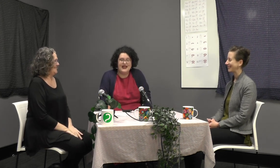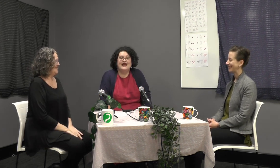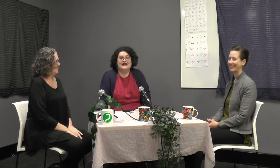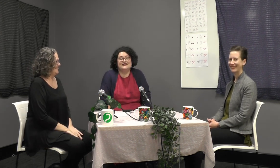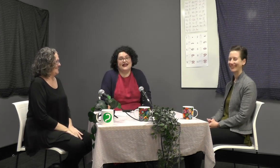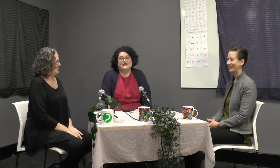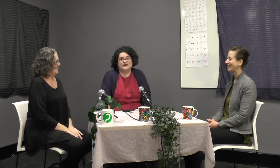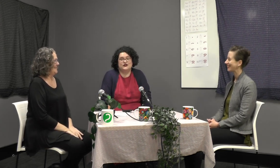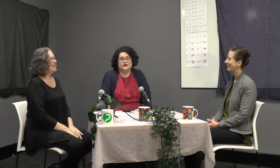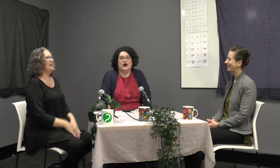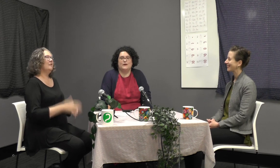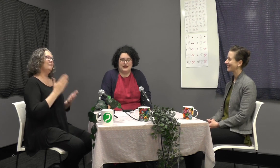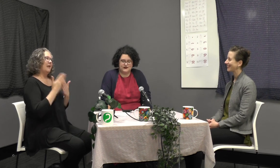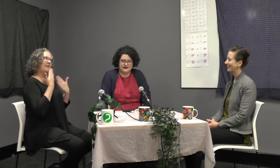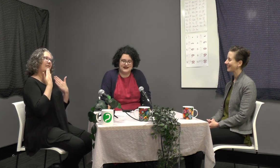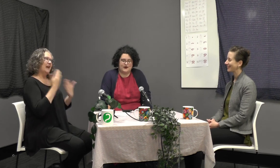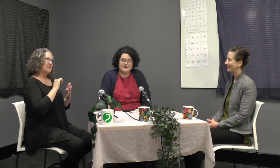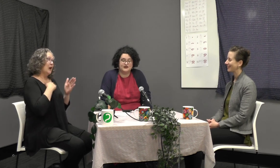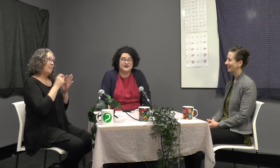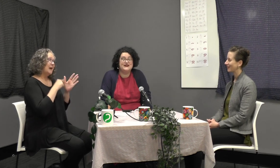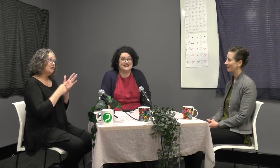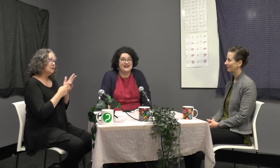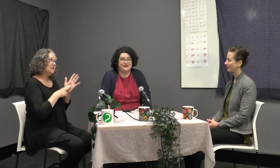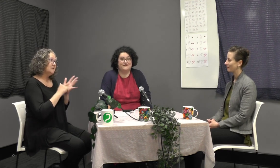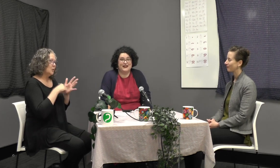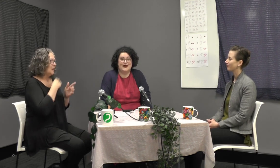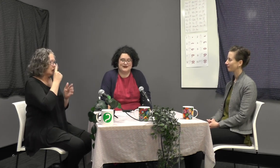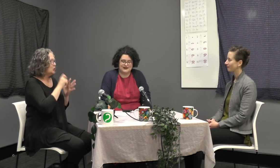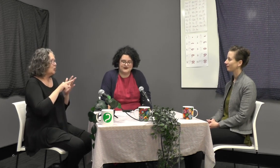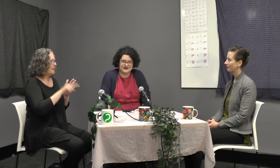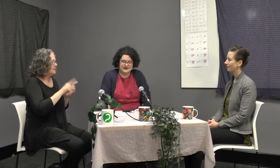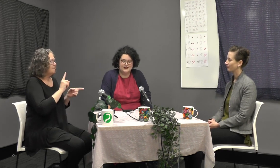It’s thanks to our patrons that we’re able to do these occasional video episodes.